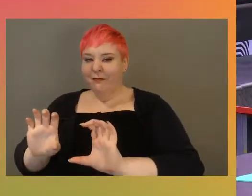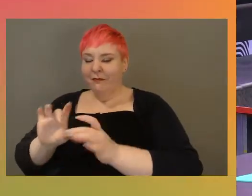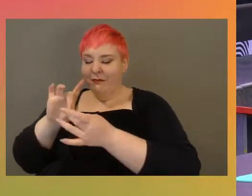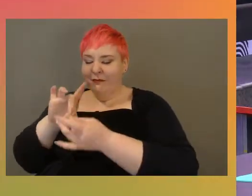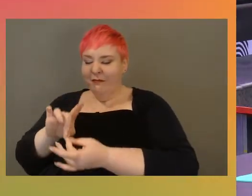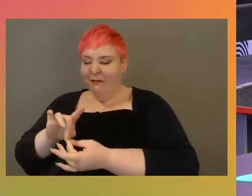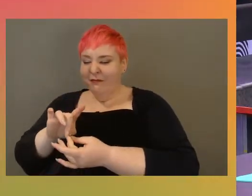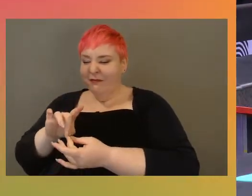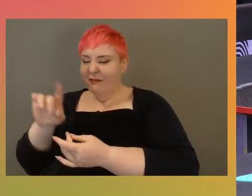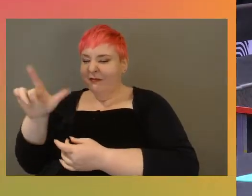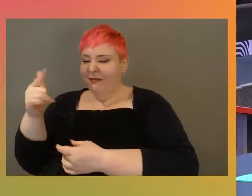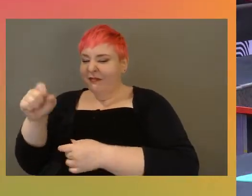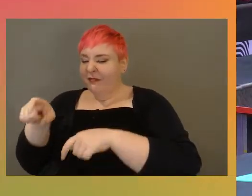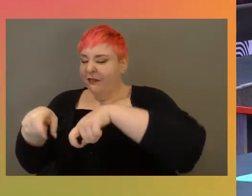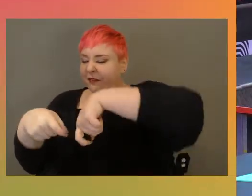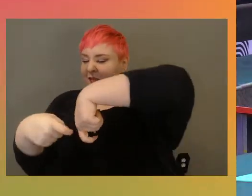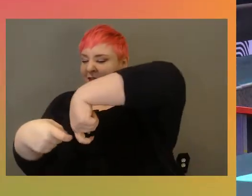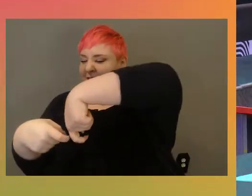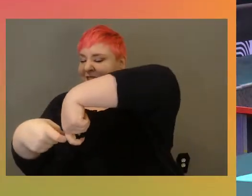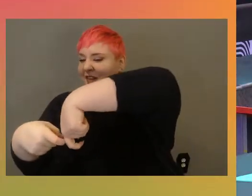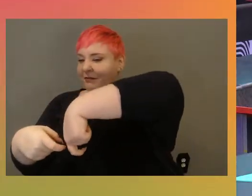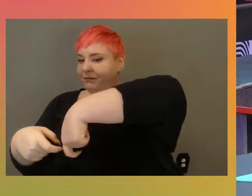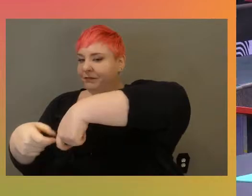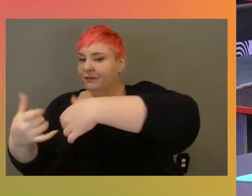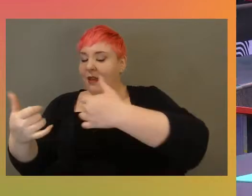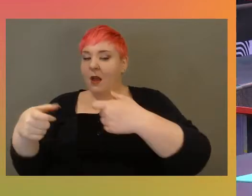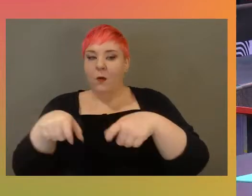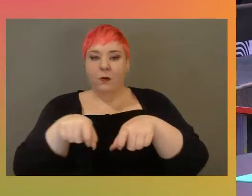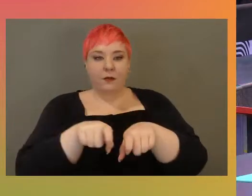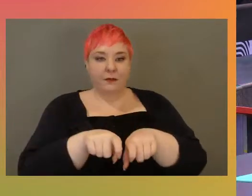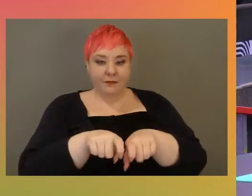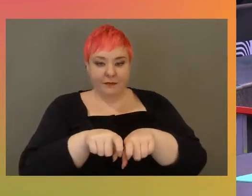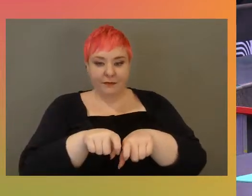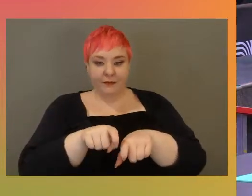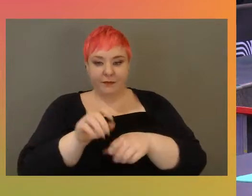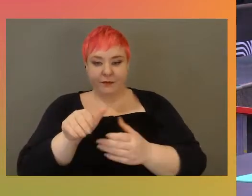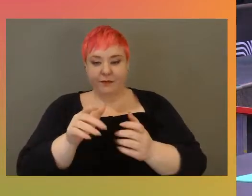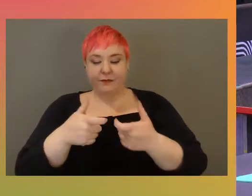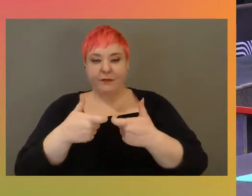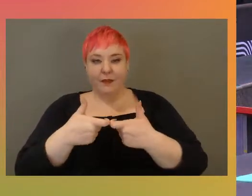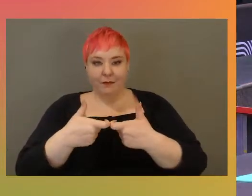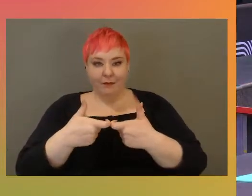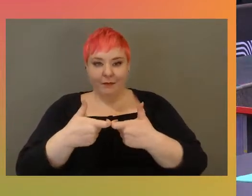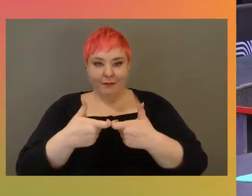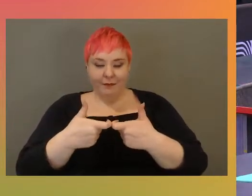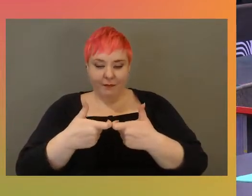LENGTHEN THE WAIST, TURN THE HAD.